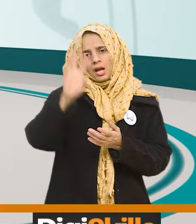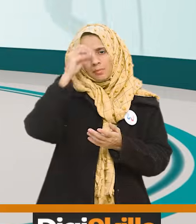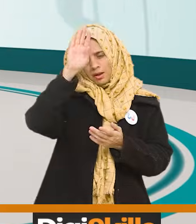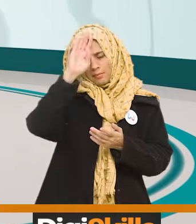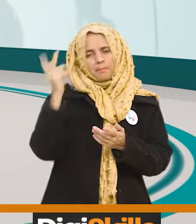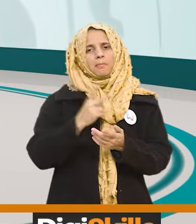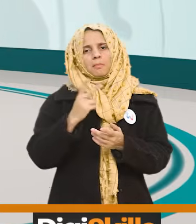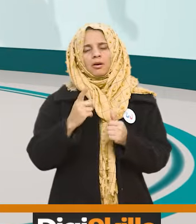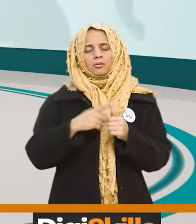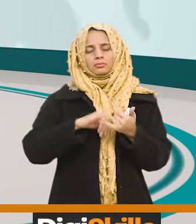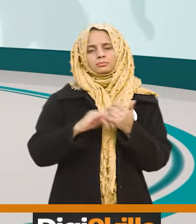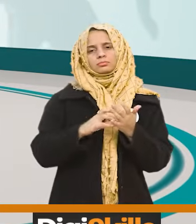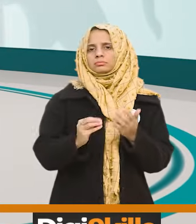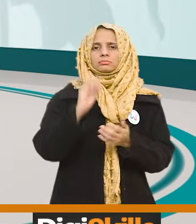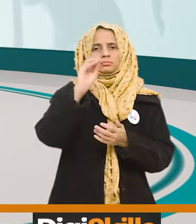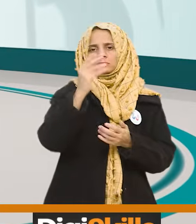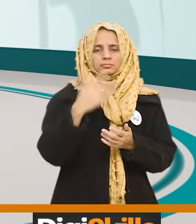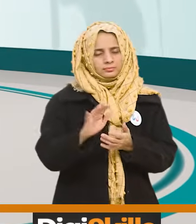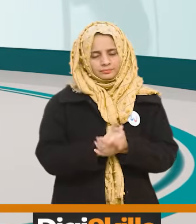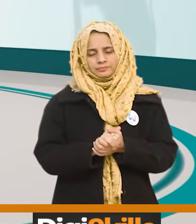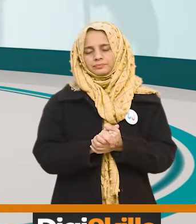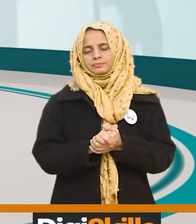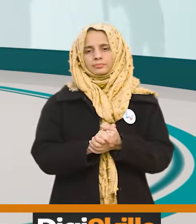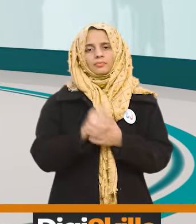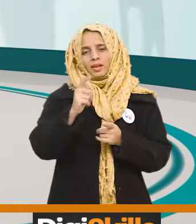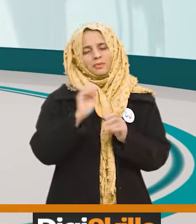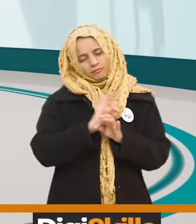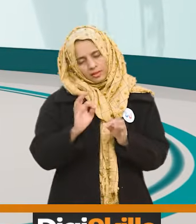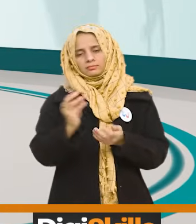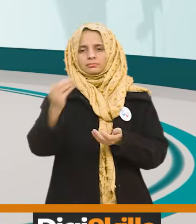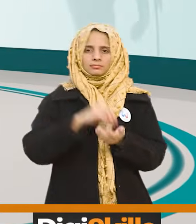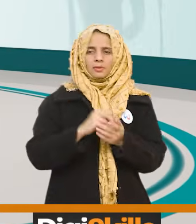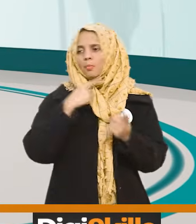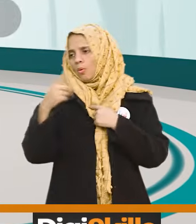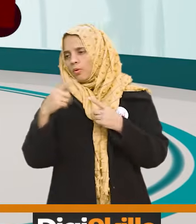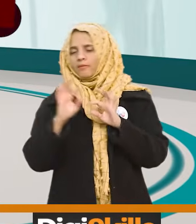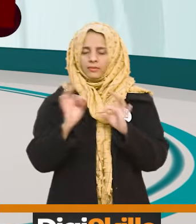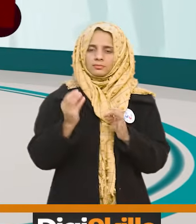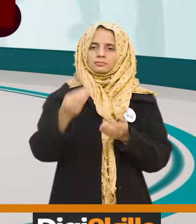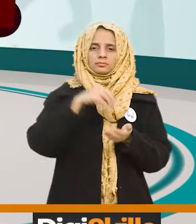The same old men who had the money, who didn't pay until the work was completed and both parties weren't agreed.